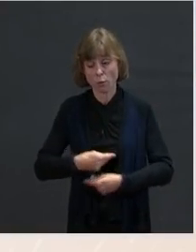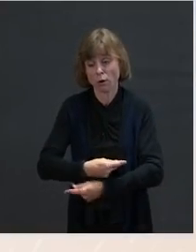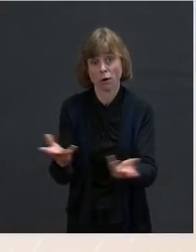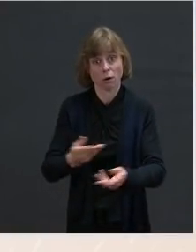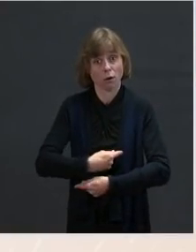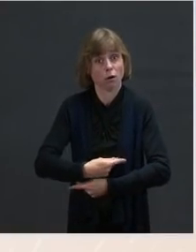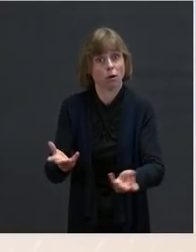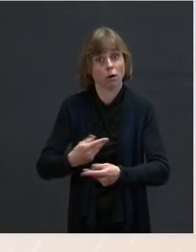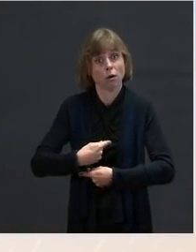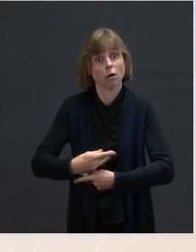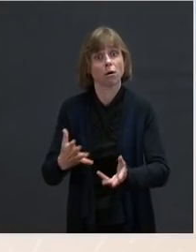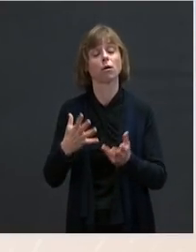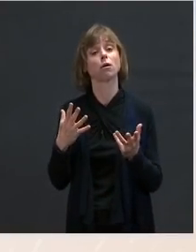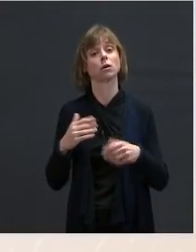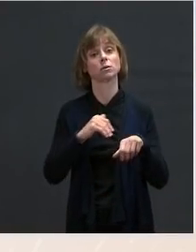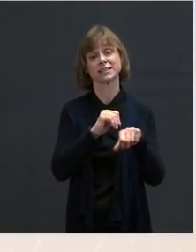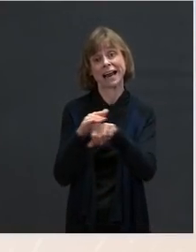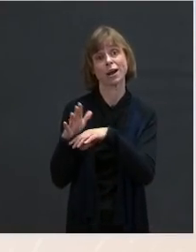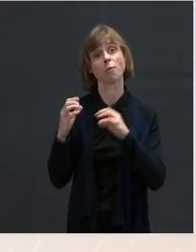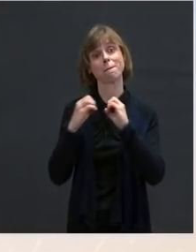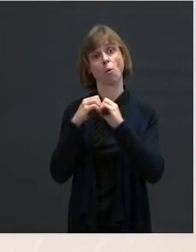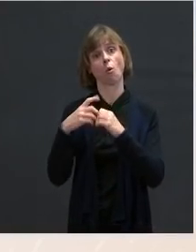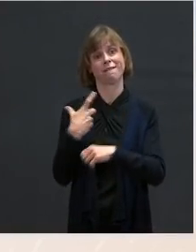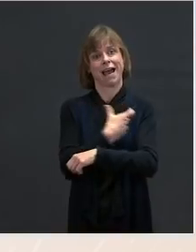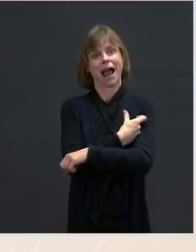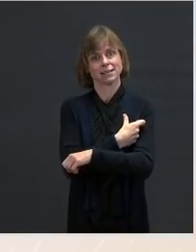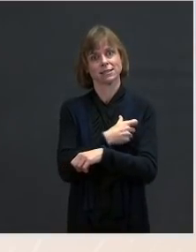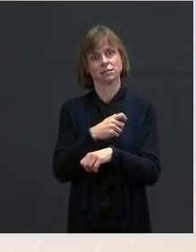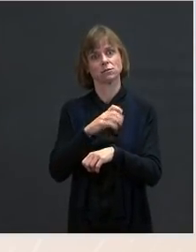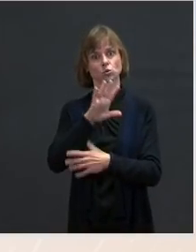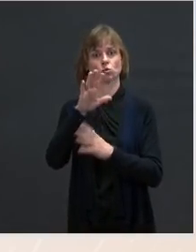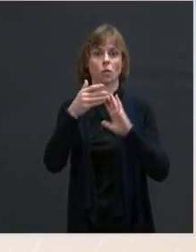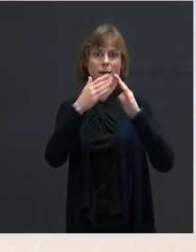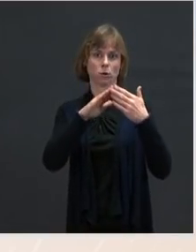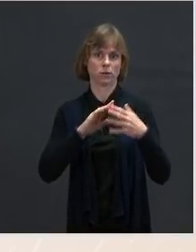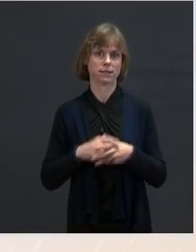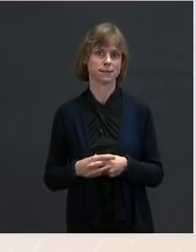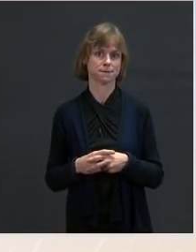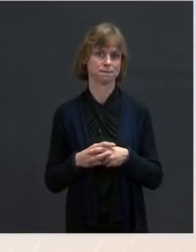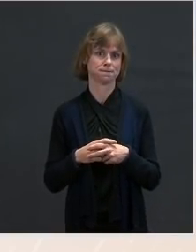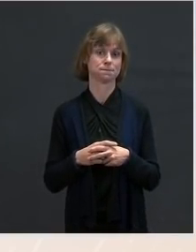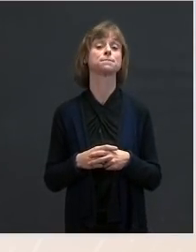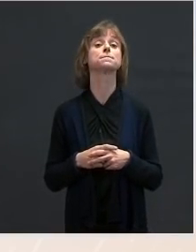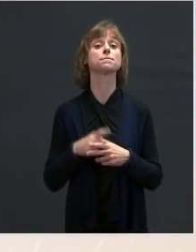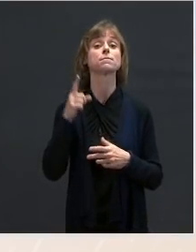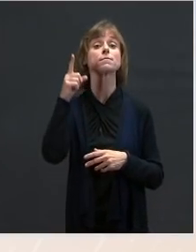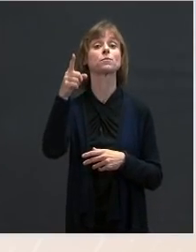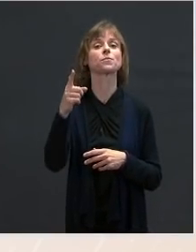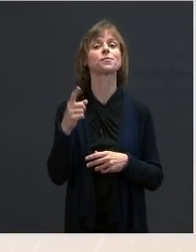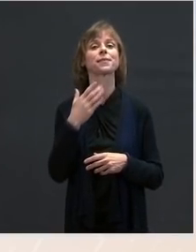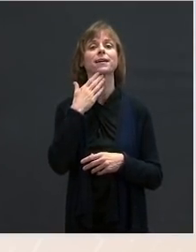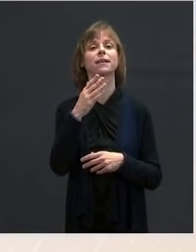and they're getting into communities. Go ahead, in the back. The Press: Thank you, Jen. I have two brief foreign policy questions.